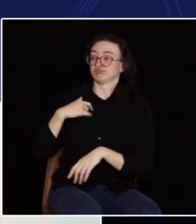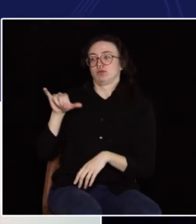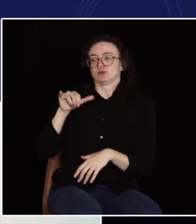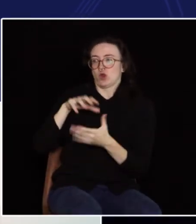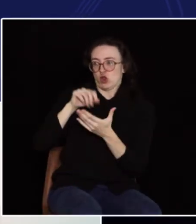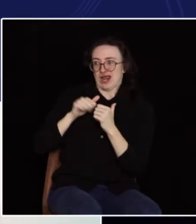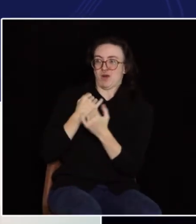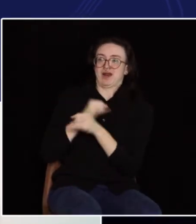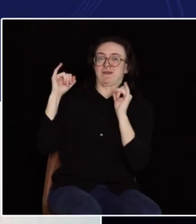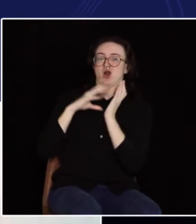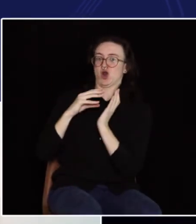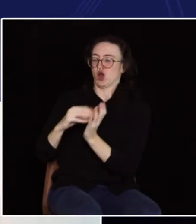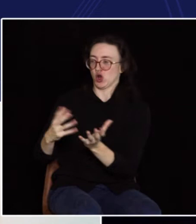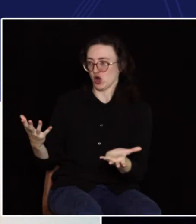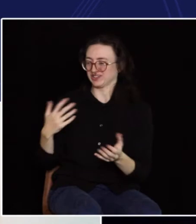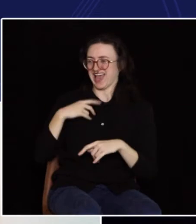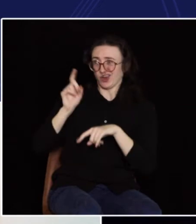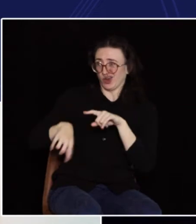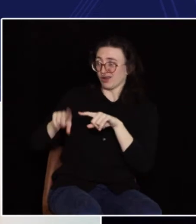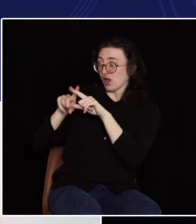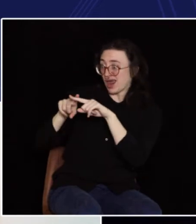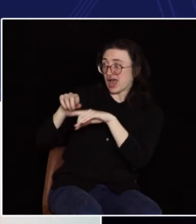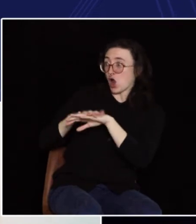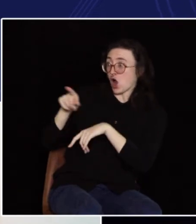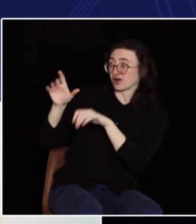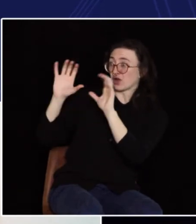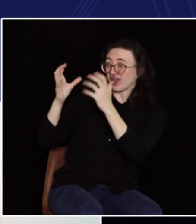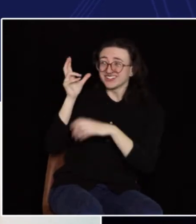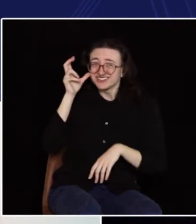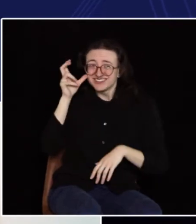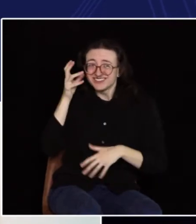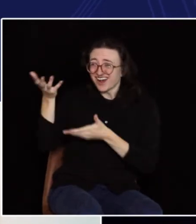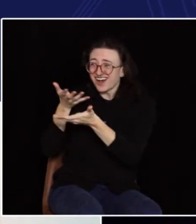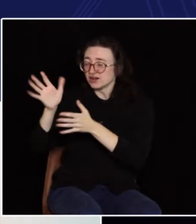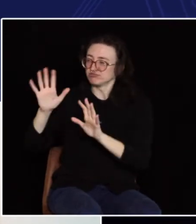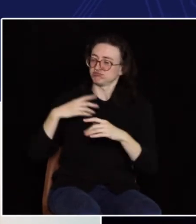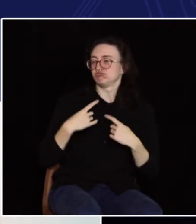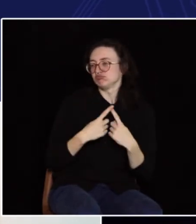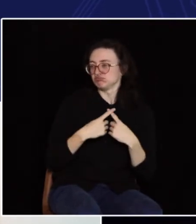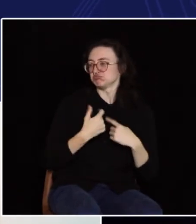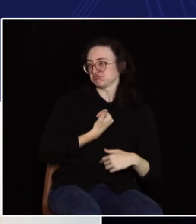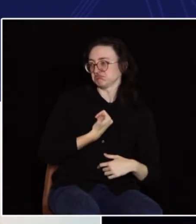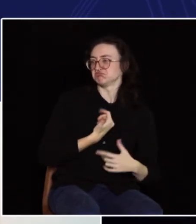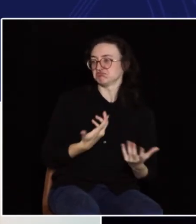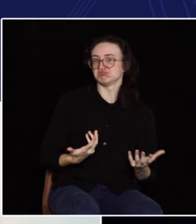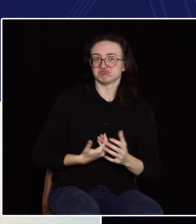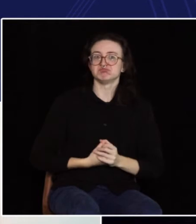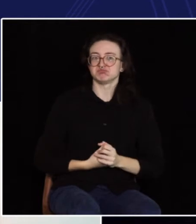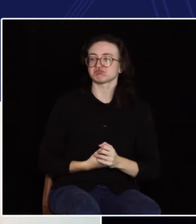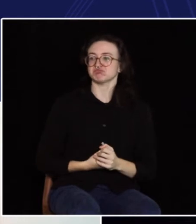Because I wasn’t -- I couldn’t really rely too much on what I heard in class so I just kind of relied on myself